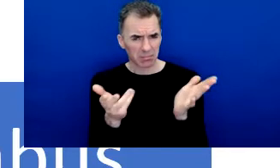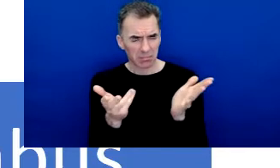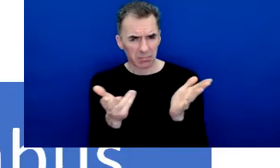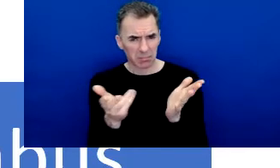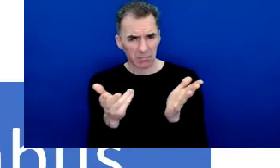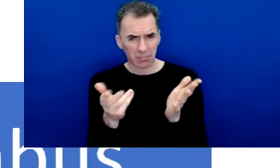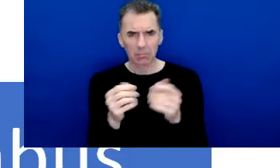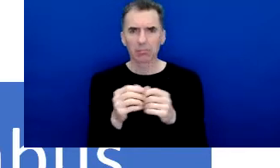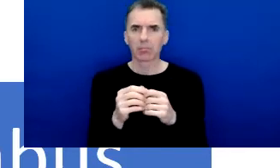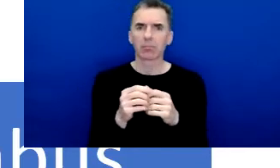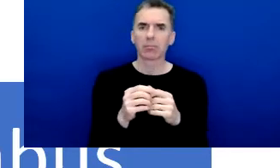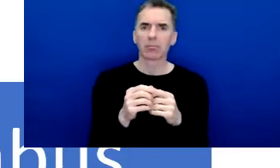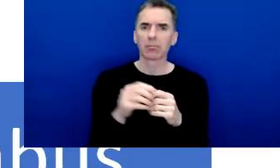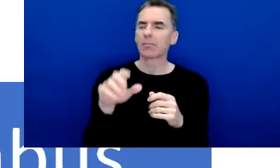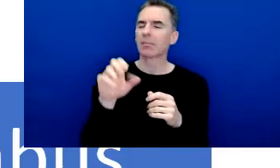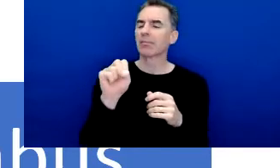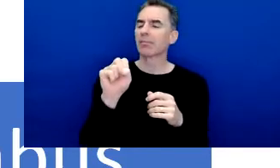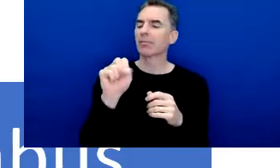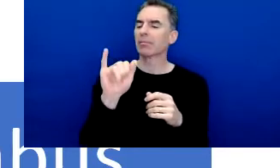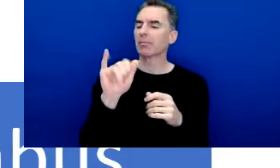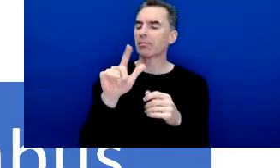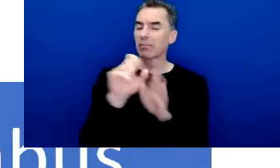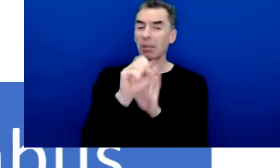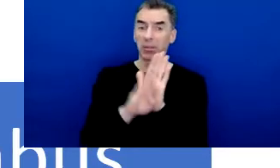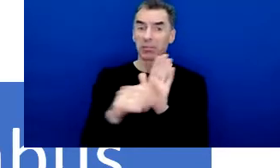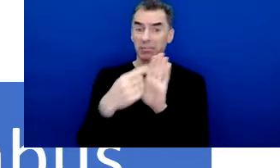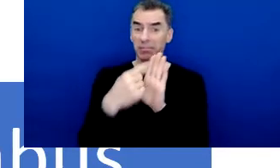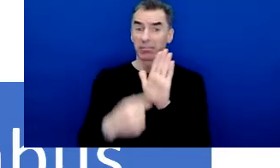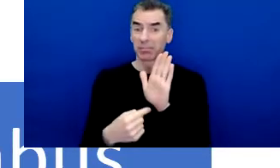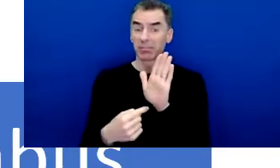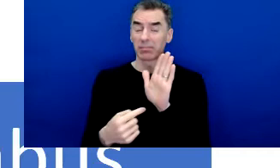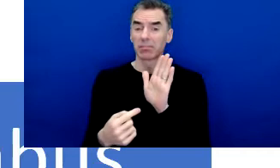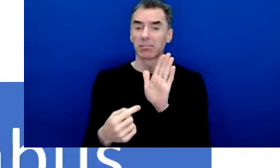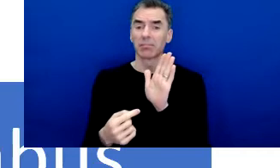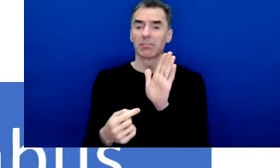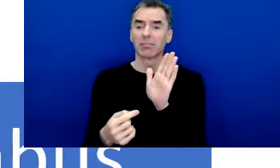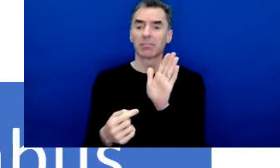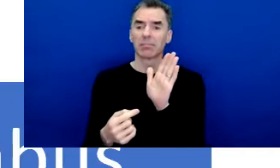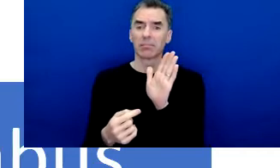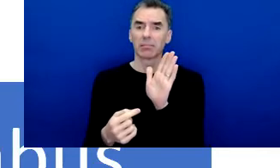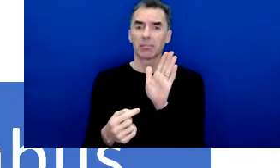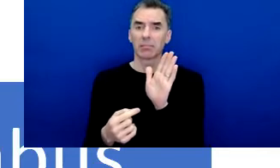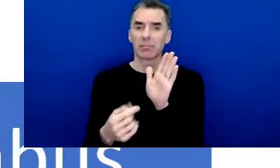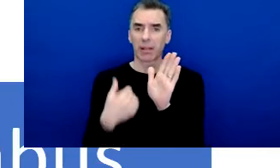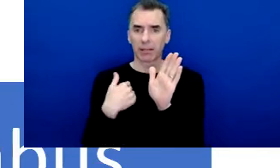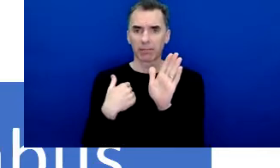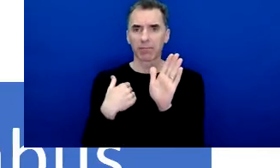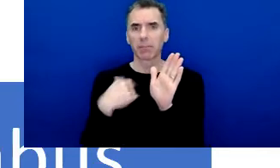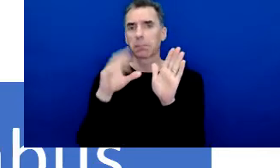This. Yeah. Syllabus that has lots of pictures of this stuff.